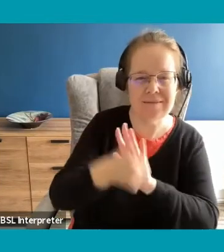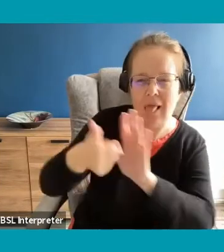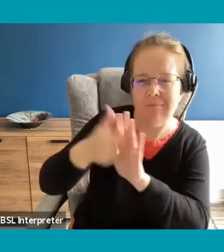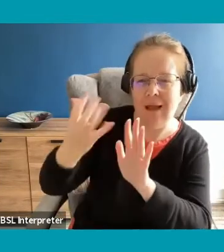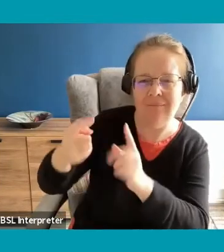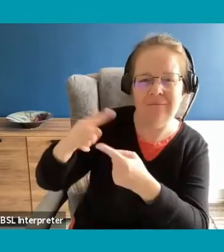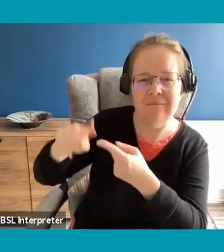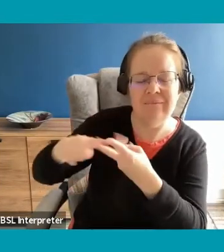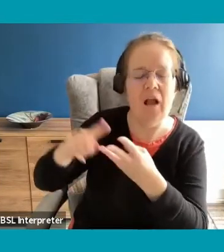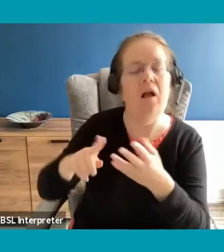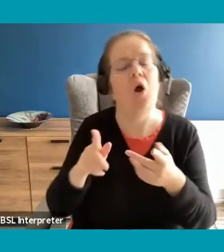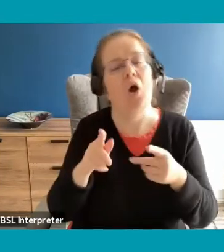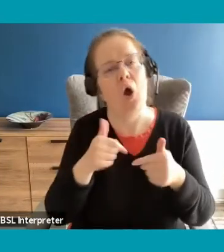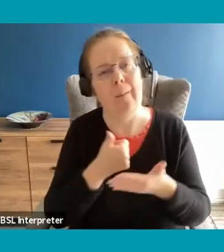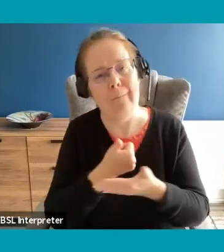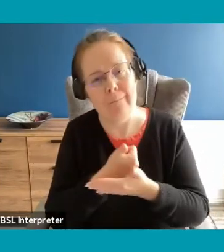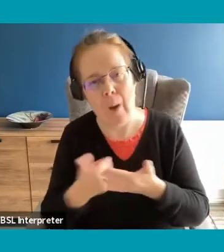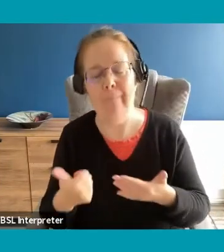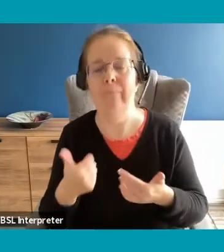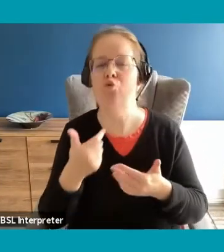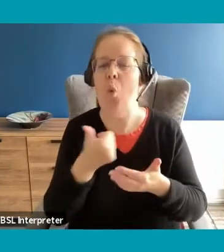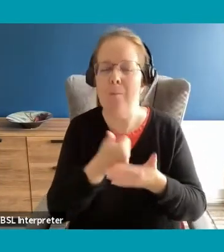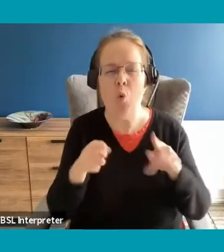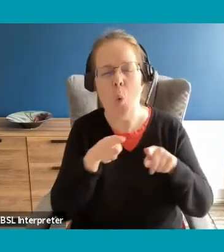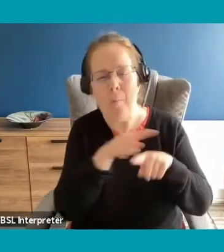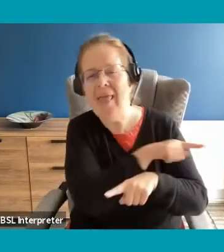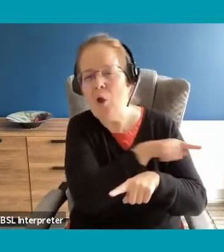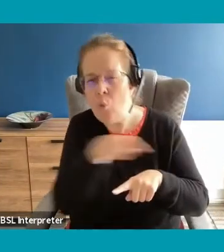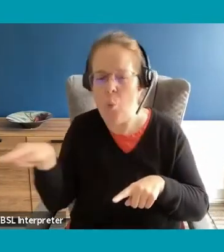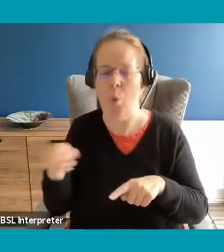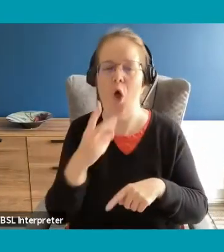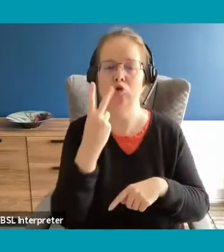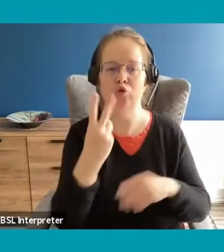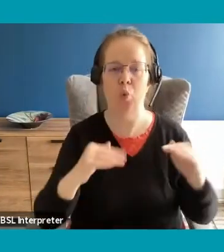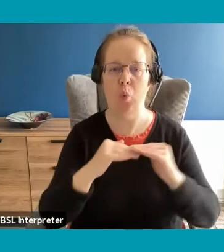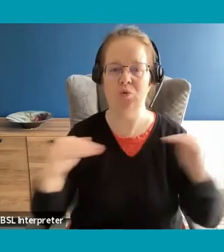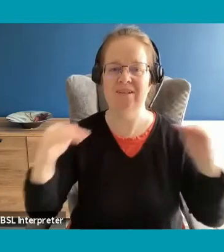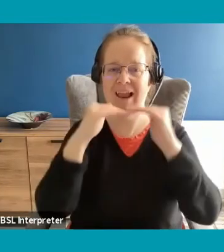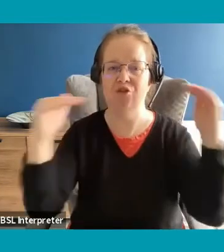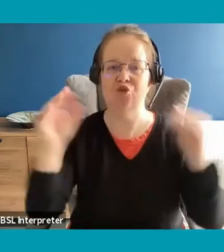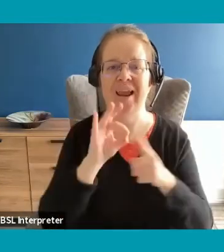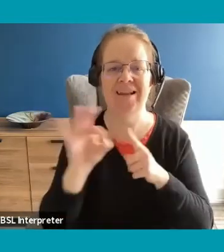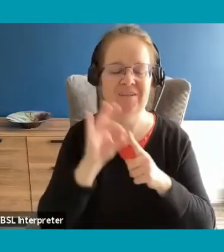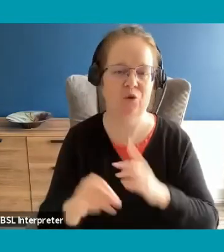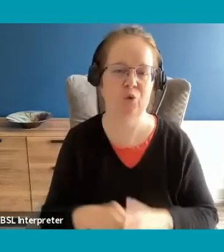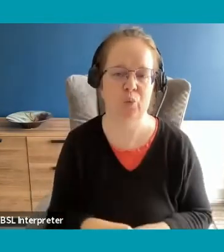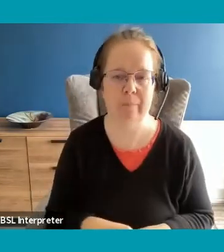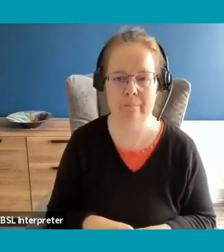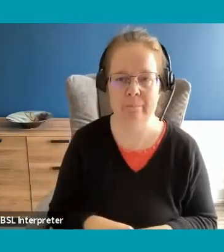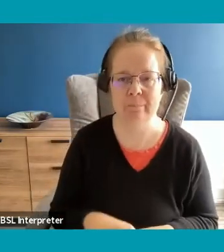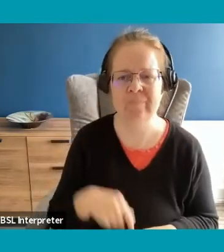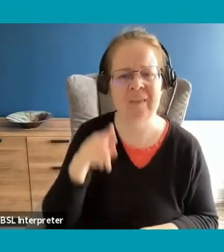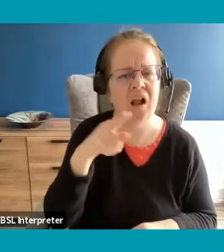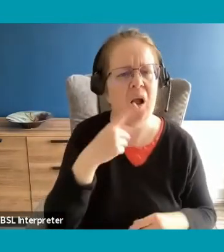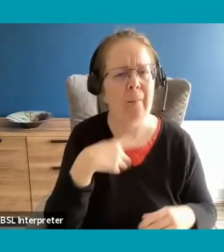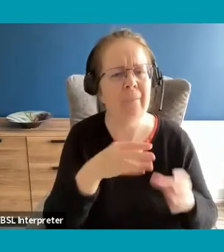but typically you're looking at two stage interview process. Two stage OK and again as you mentioned, dependent on the role.